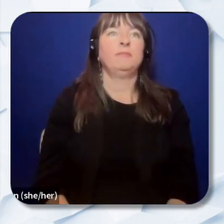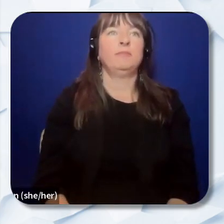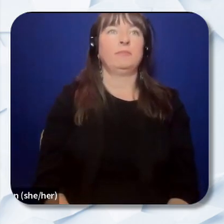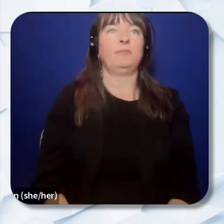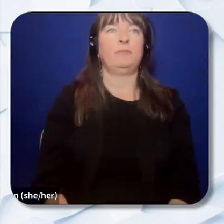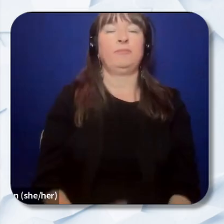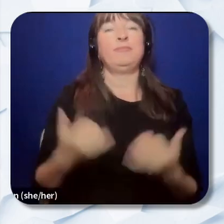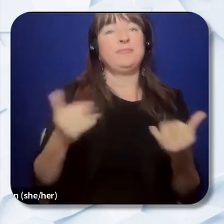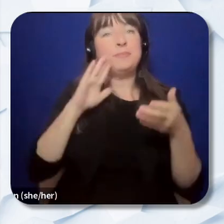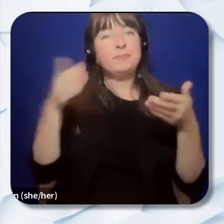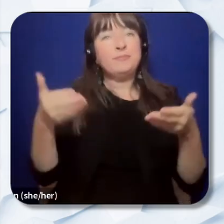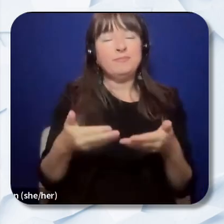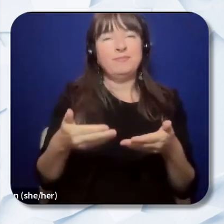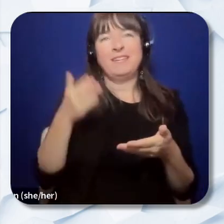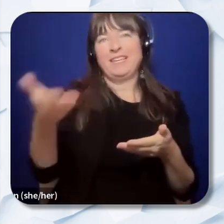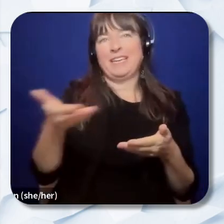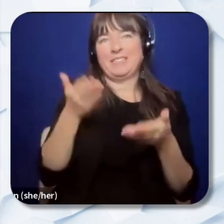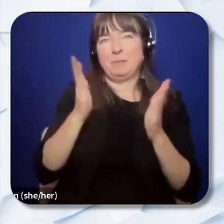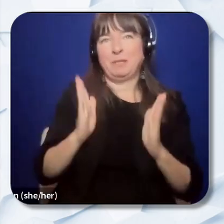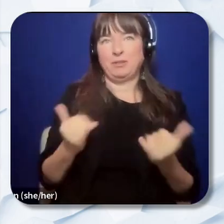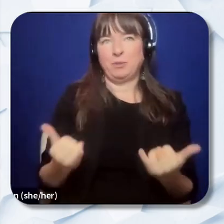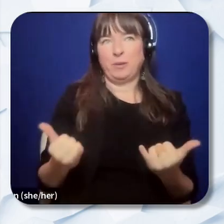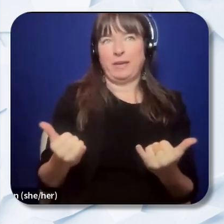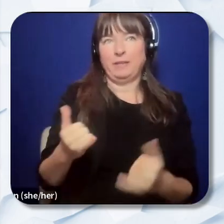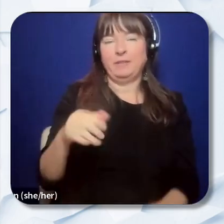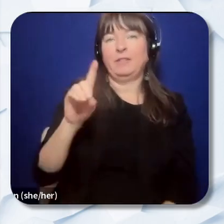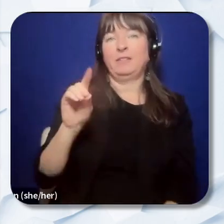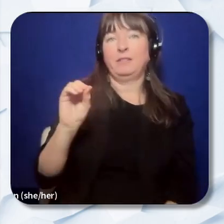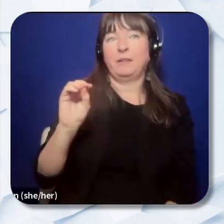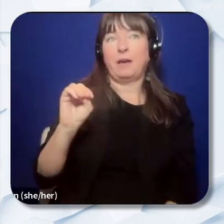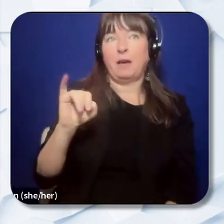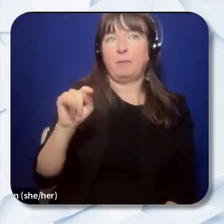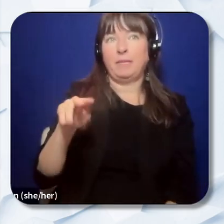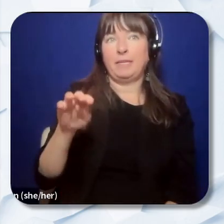Now we will introduce our guest speaker for today Dominique McCain. Dominique McCain